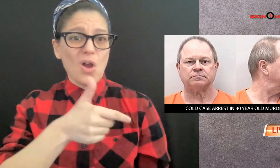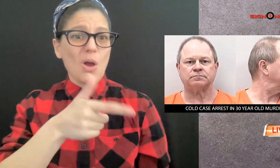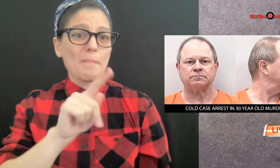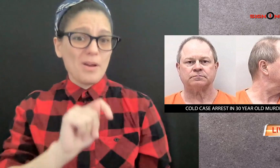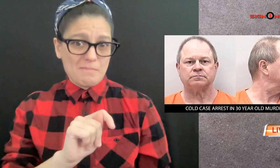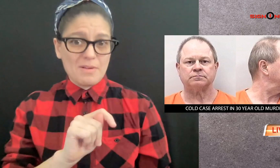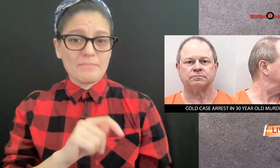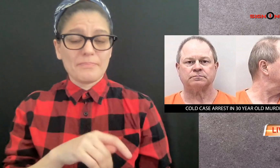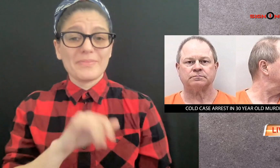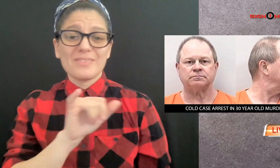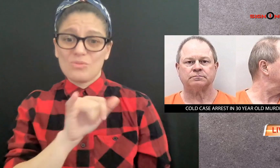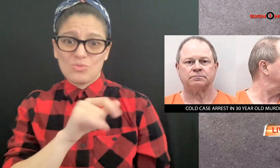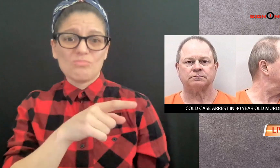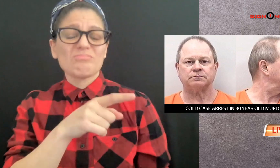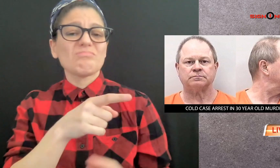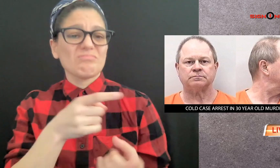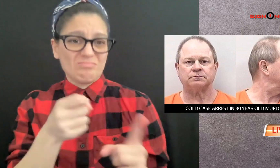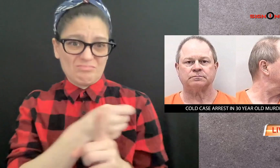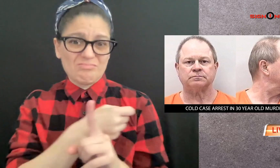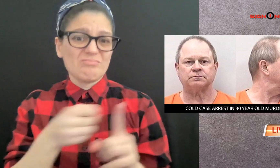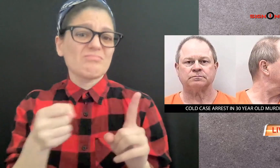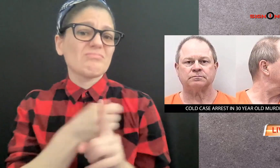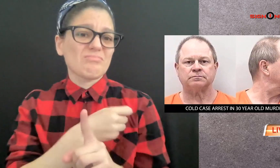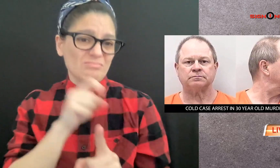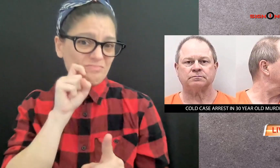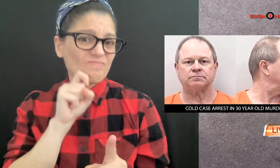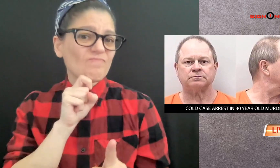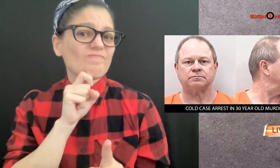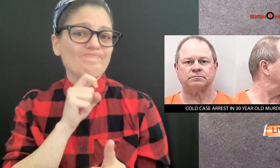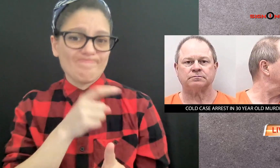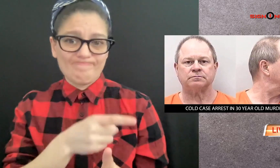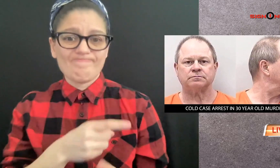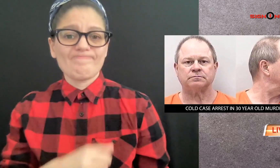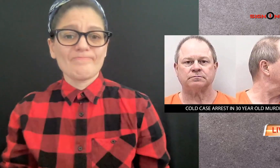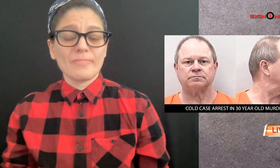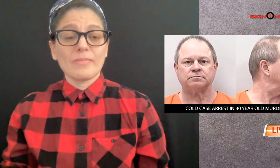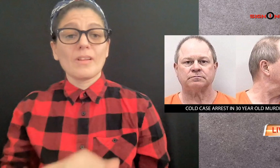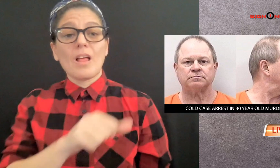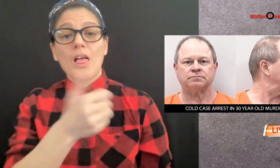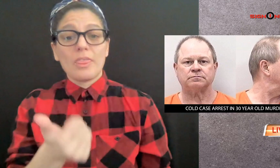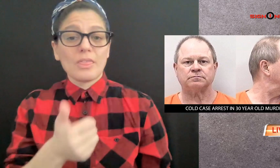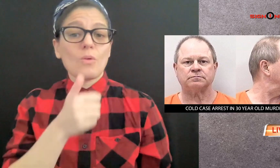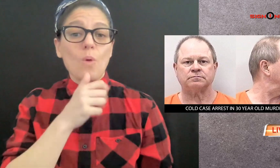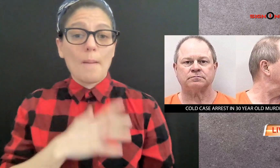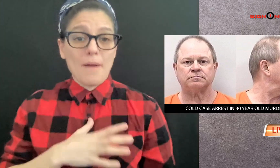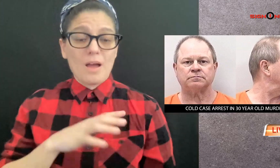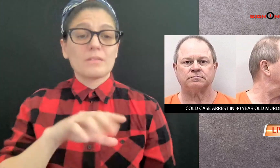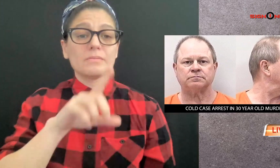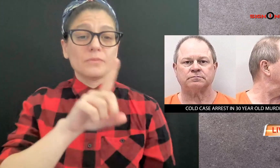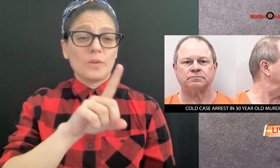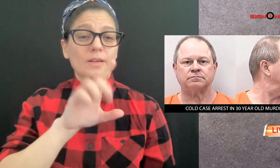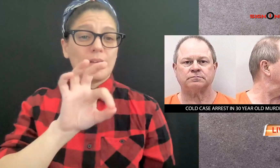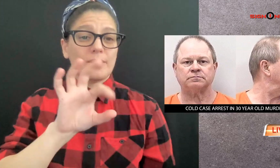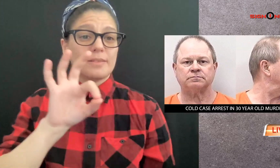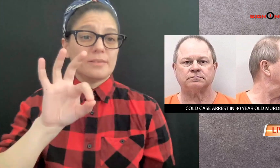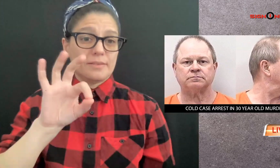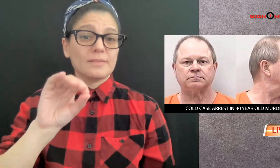police say a woman was found dead in her apartment she had also been sexually assaulted